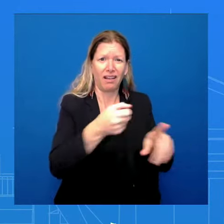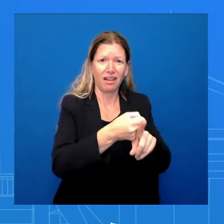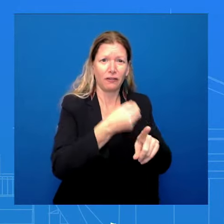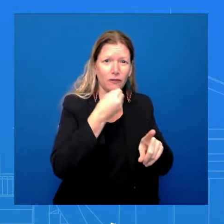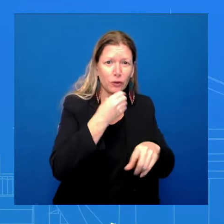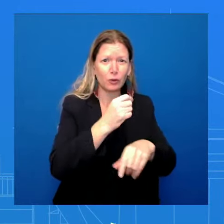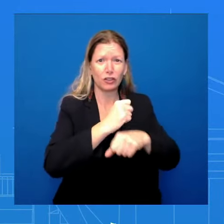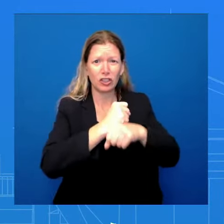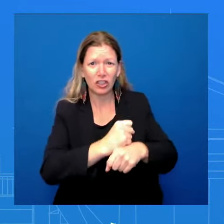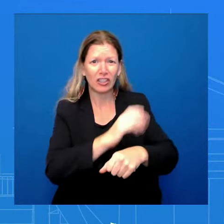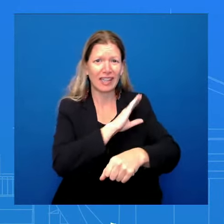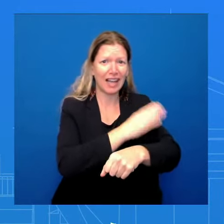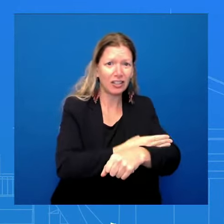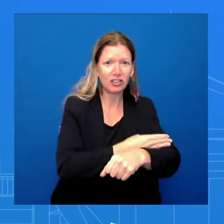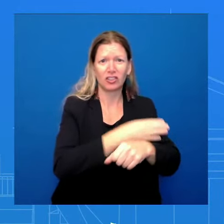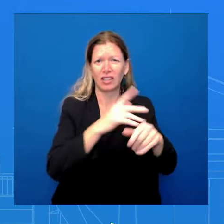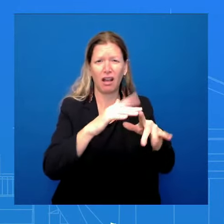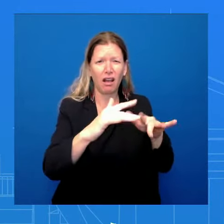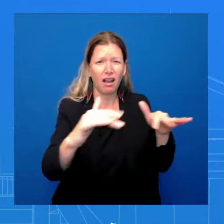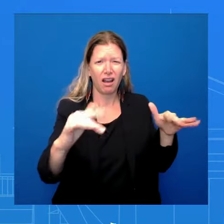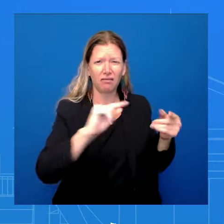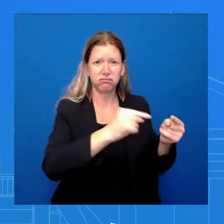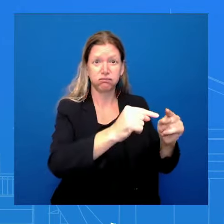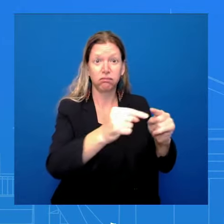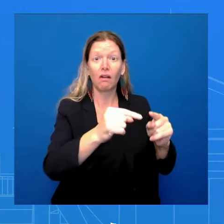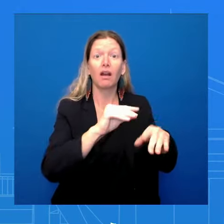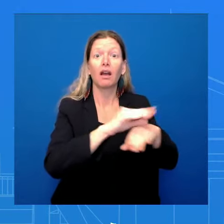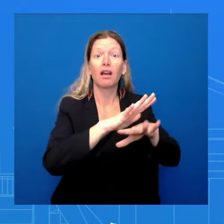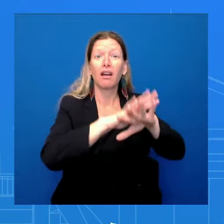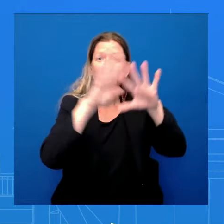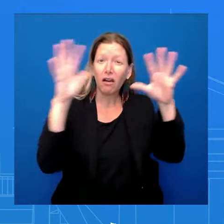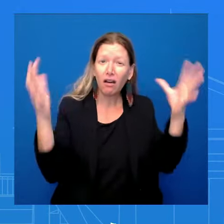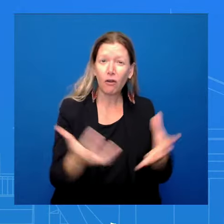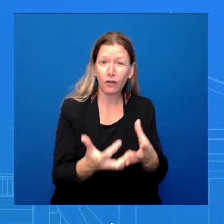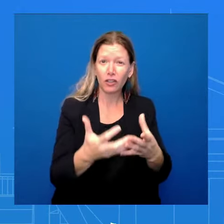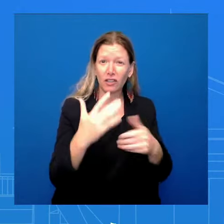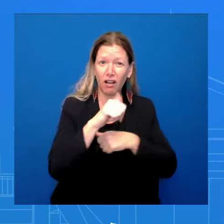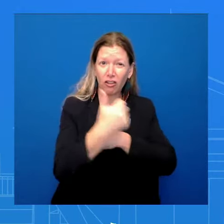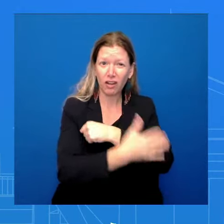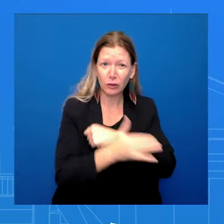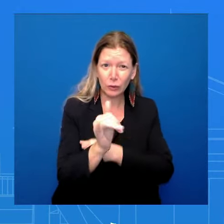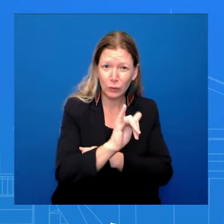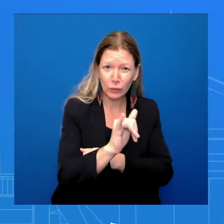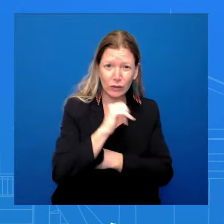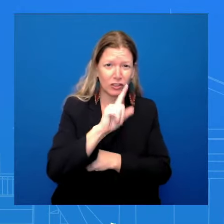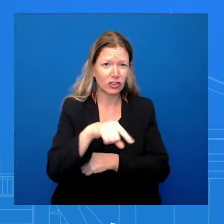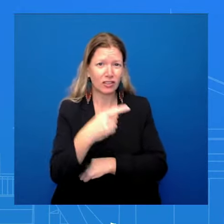And so, ending this war on just terms, on the principles of sovereignty and territorial integrity